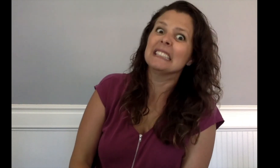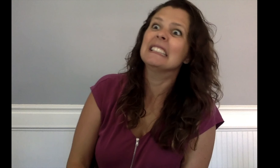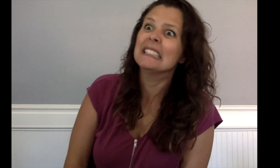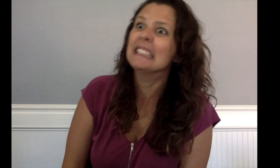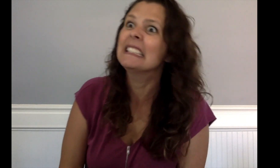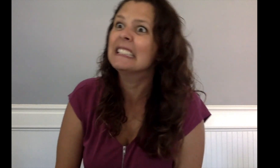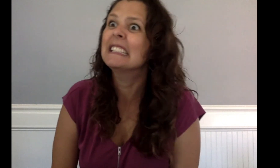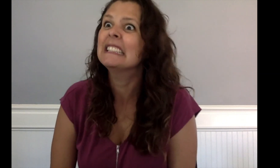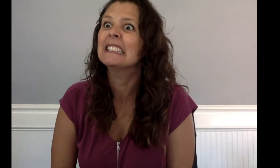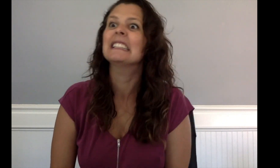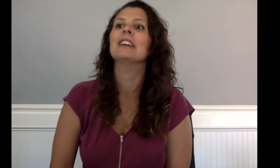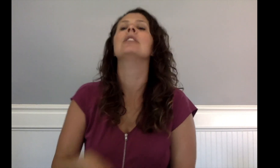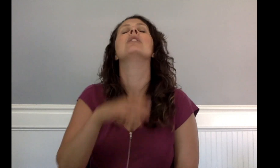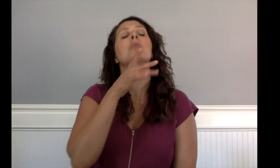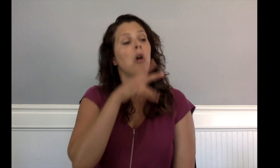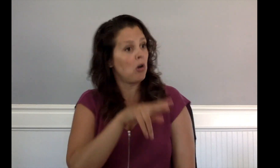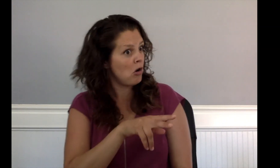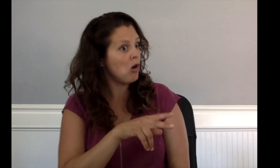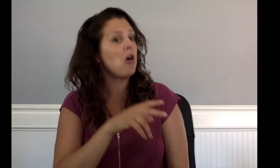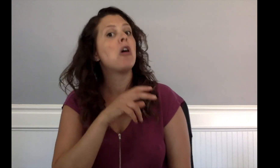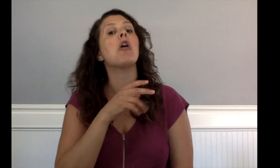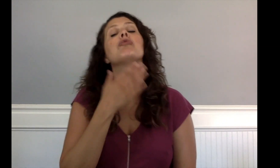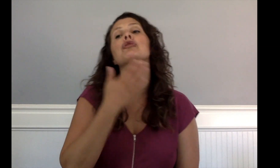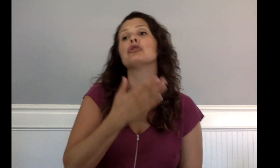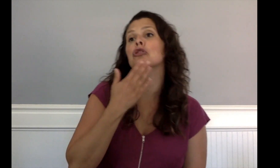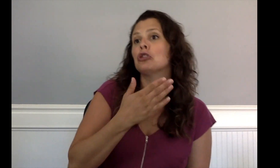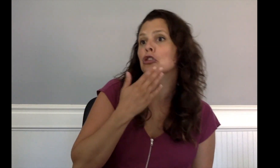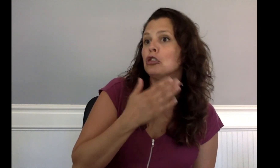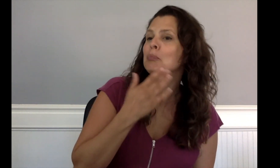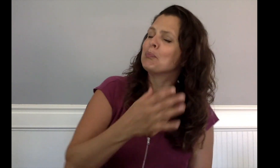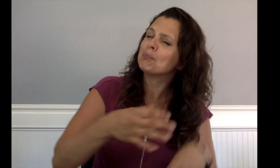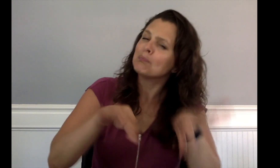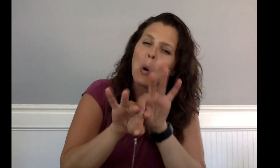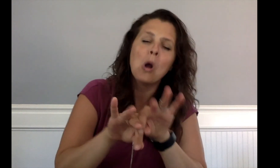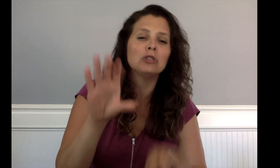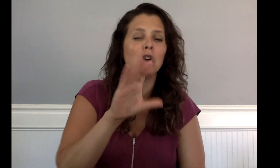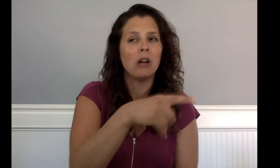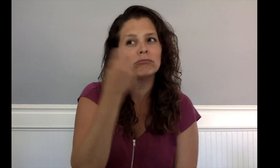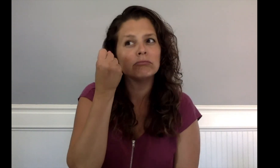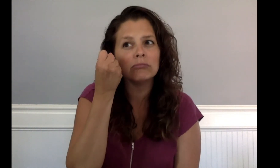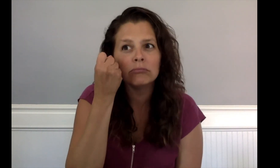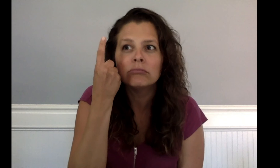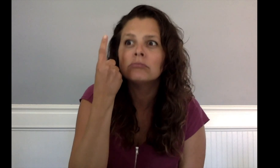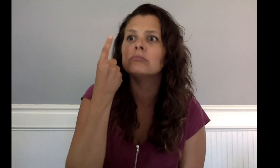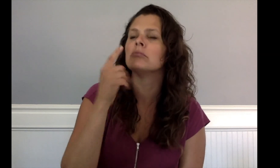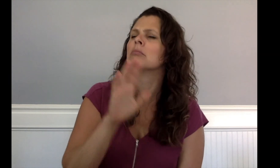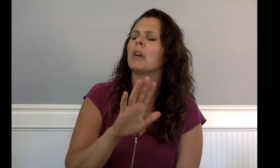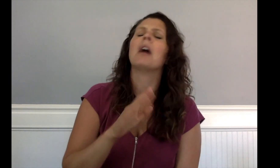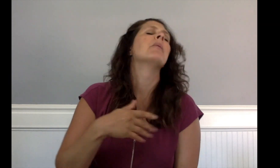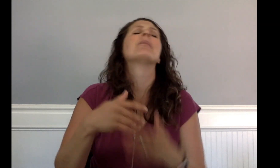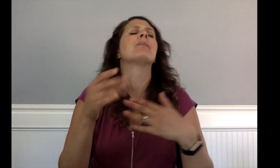Charlie nodded vigorously. “Good,” Mrs. Castle said. “That’s important. So, Charlie,